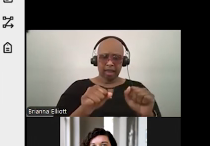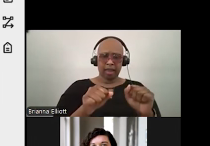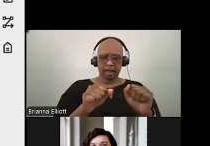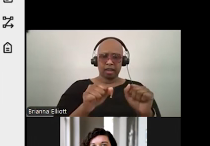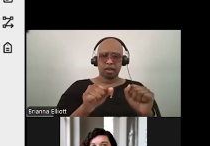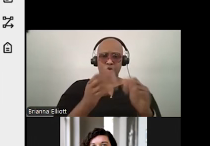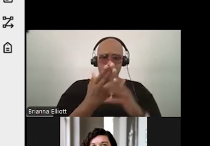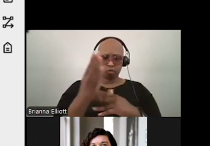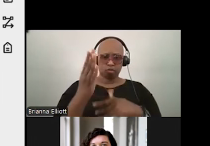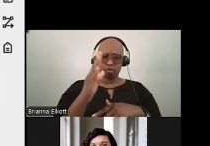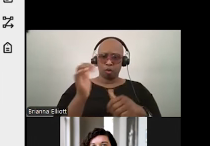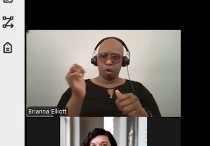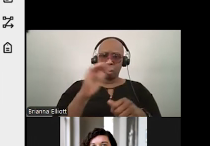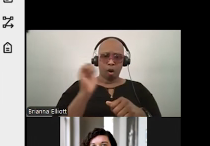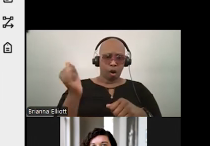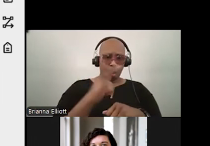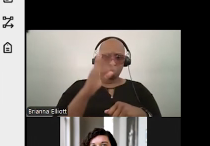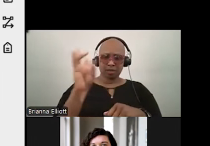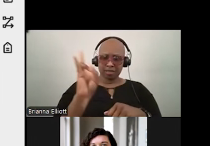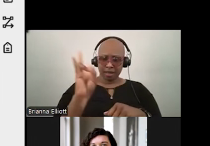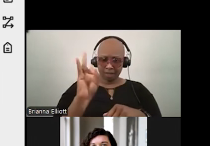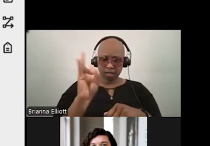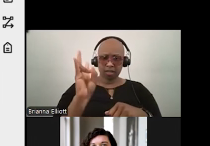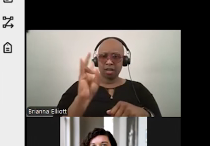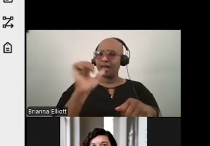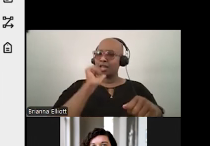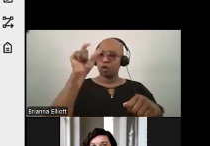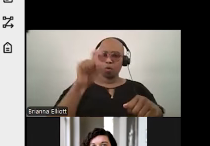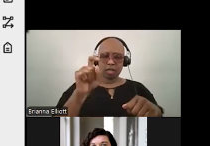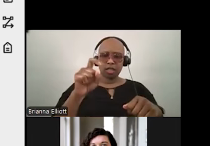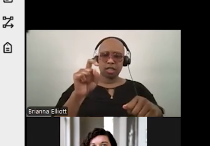have to go through it page by page. Then I can mark this one as decorative right there. And move